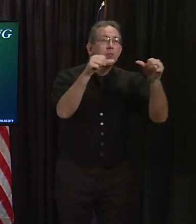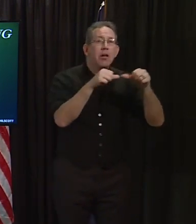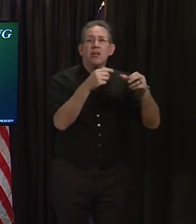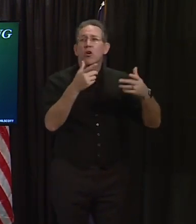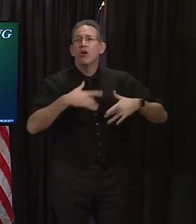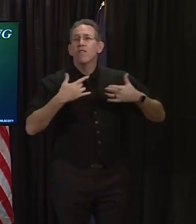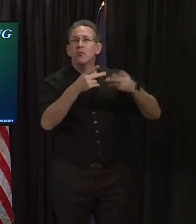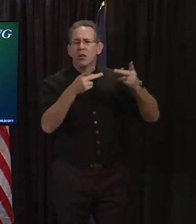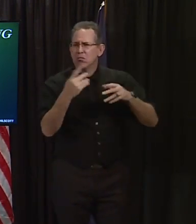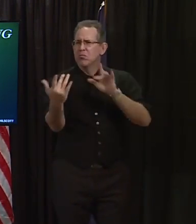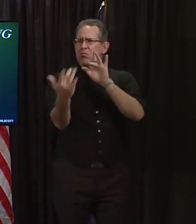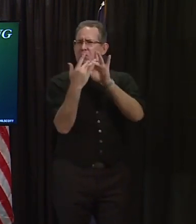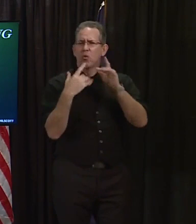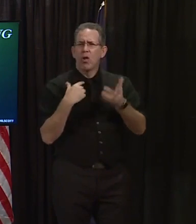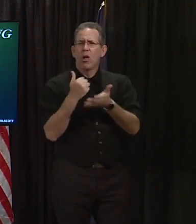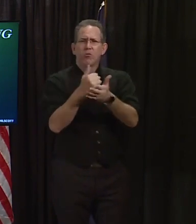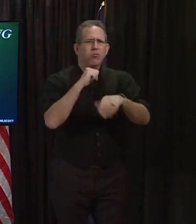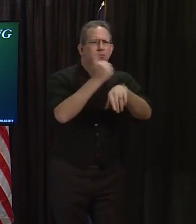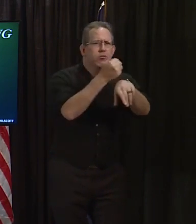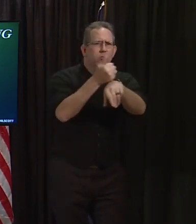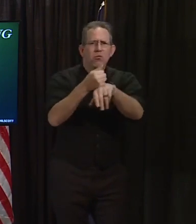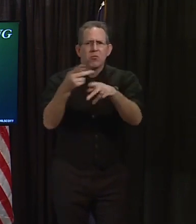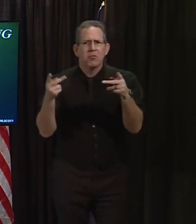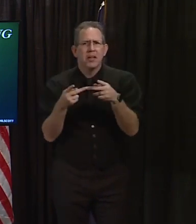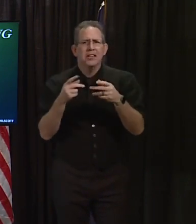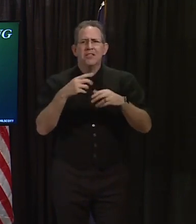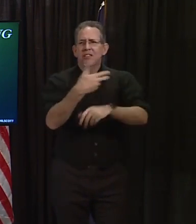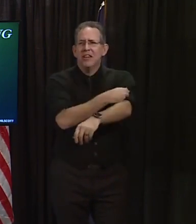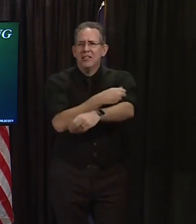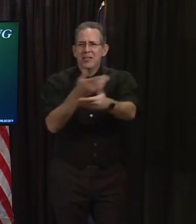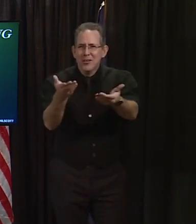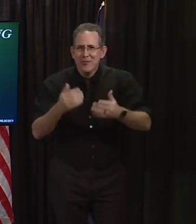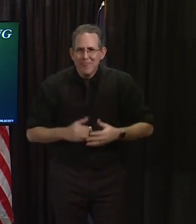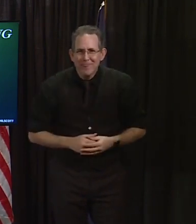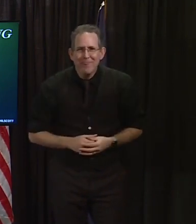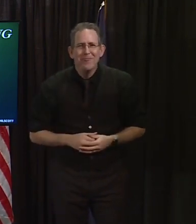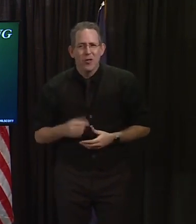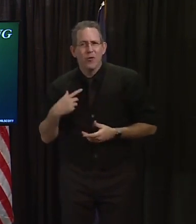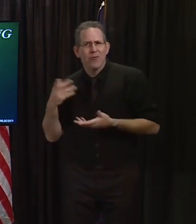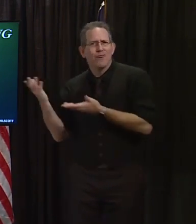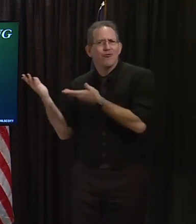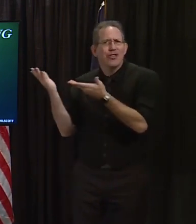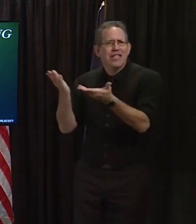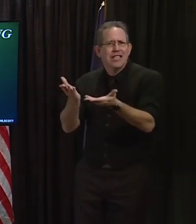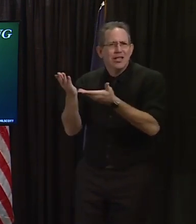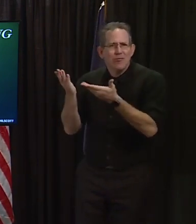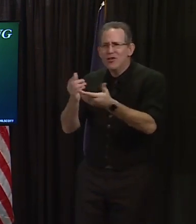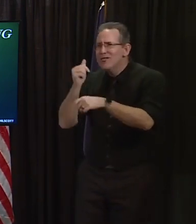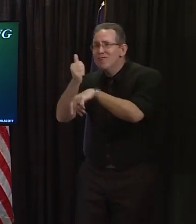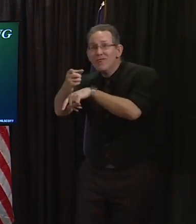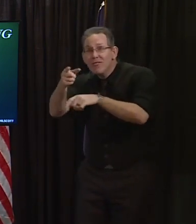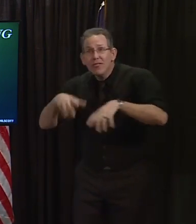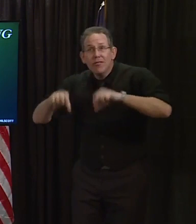reach out to us. We will, we will come to you. Our goal is to make it easier than ever to get vaccinated.